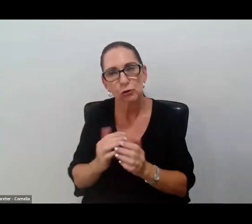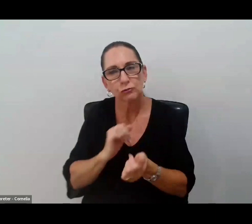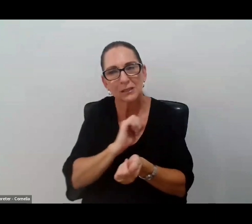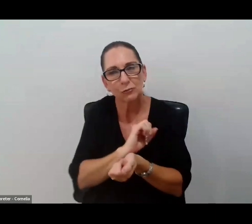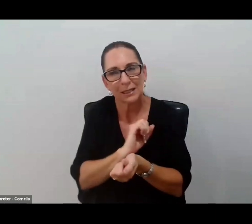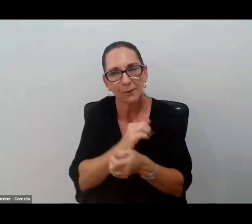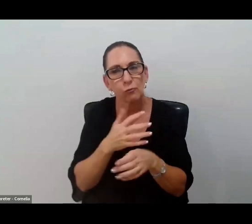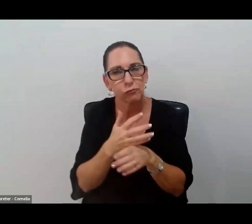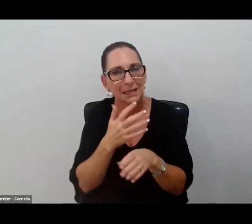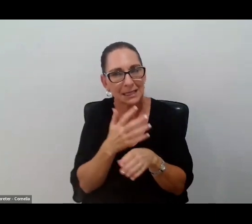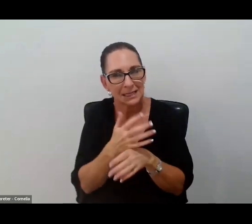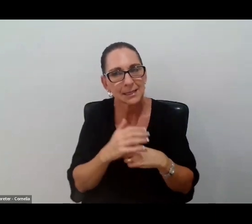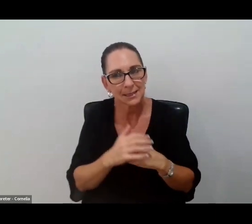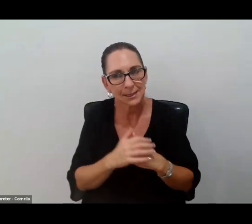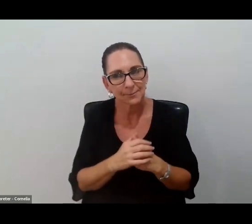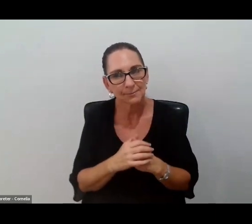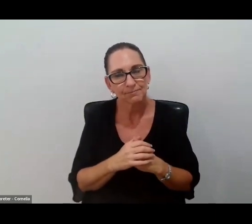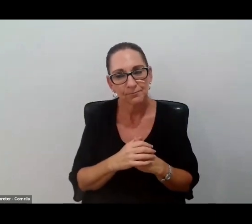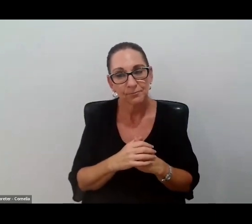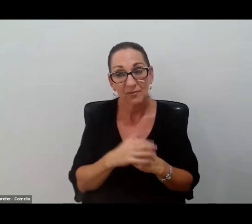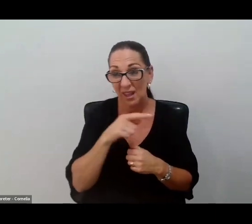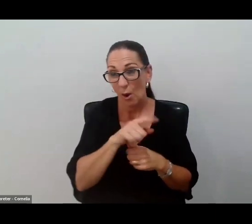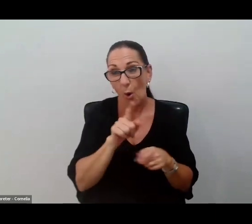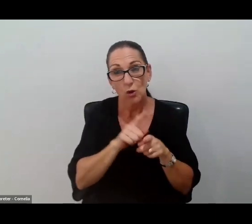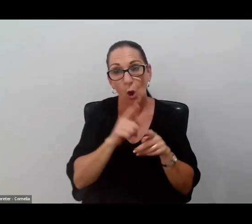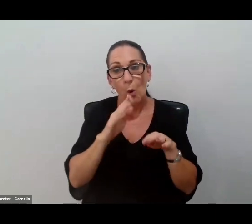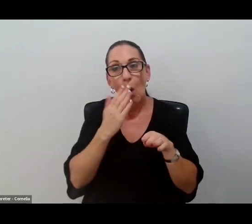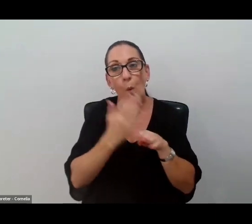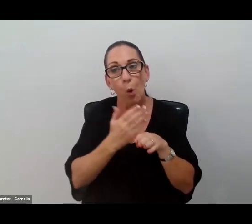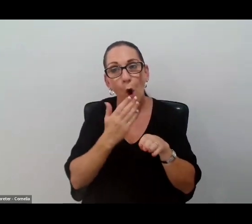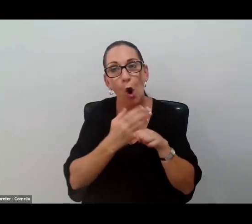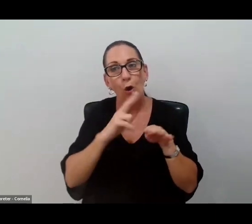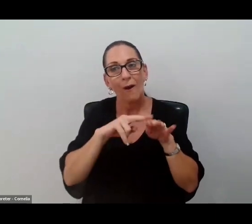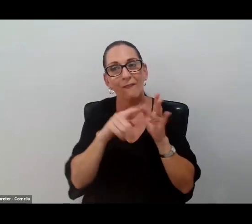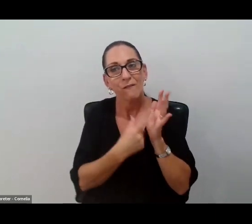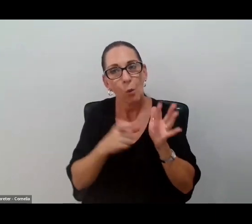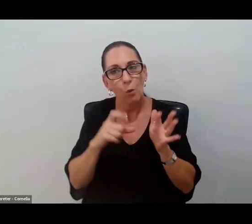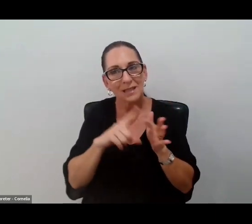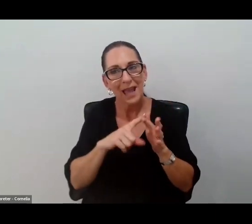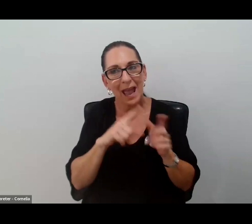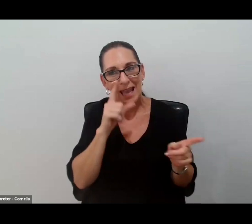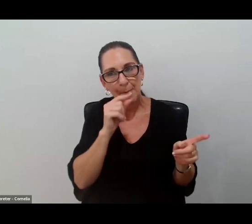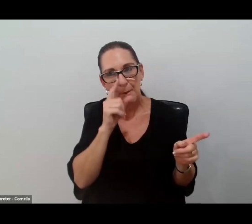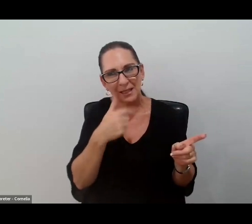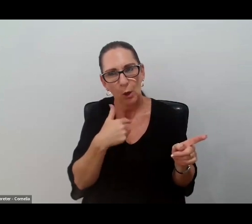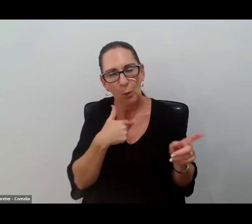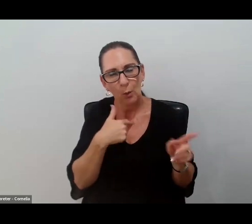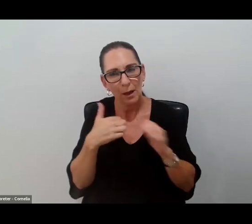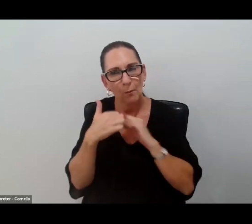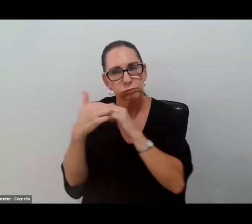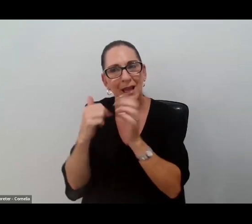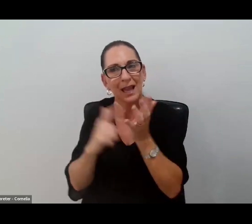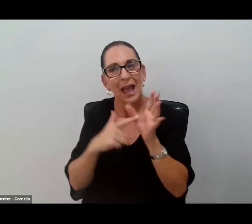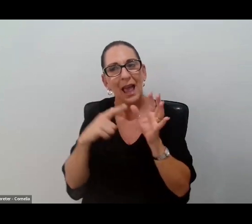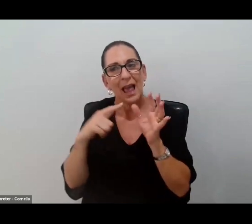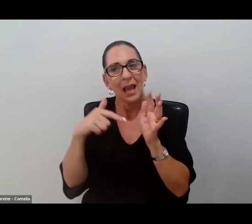And as I mentioned, the workforce capability we're currently working with Latrobe University on the